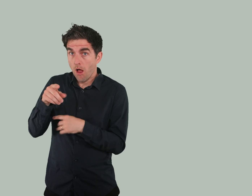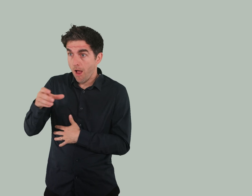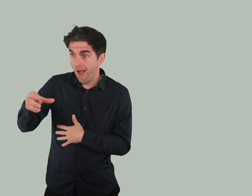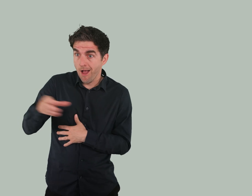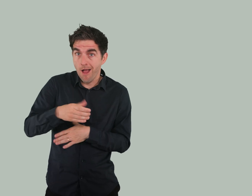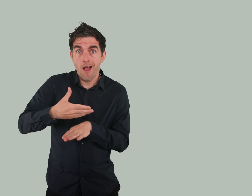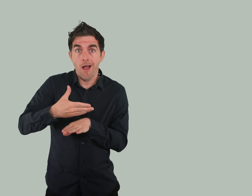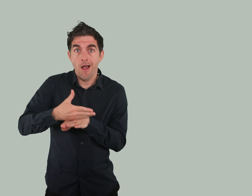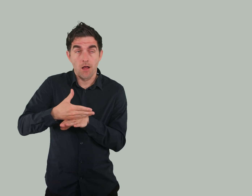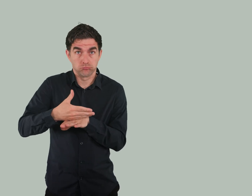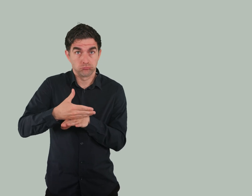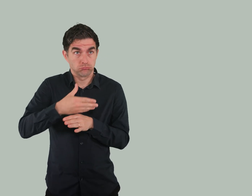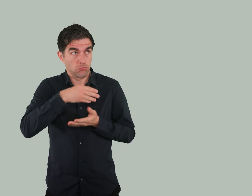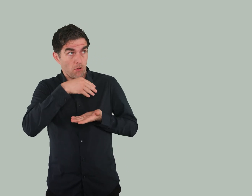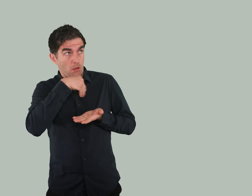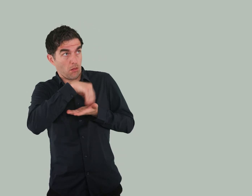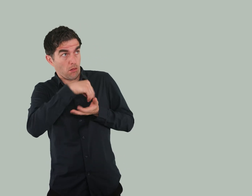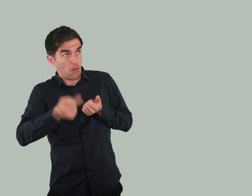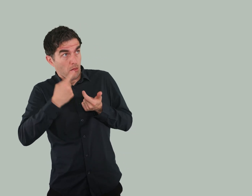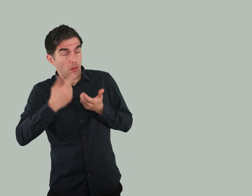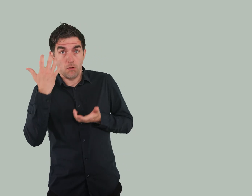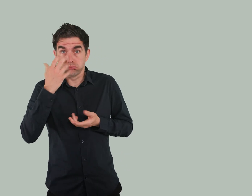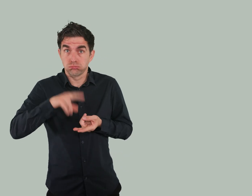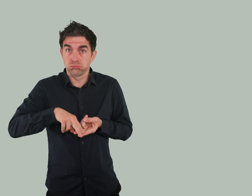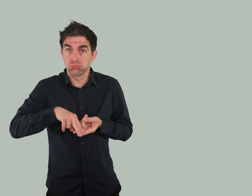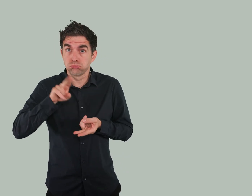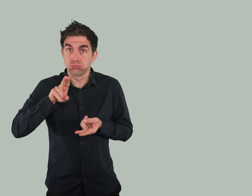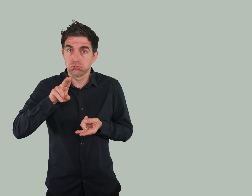of employing young people has risen.